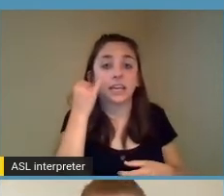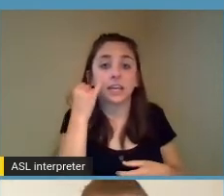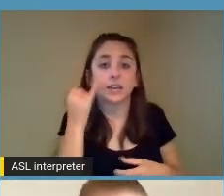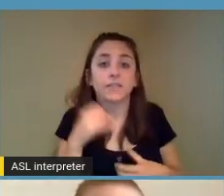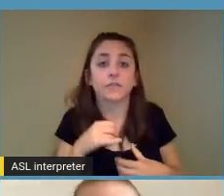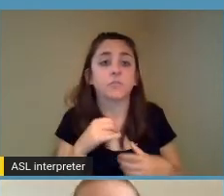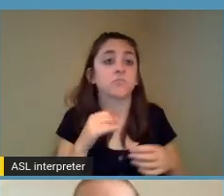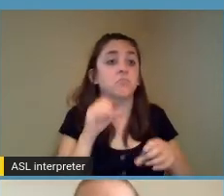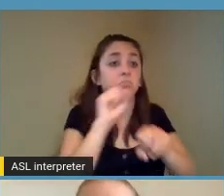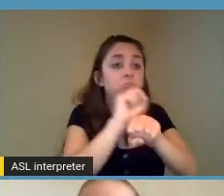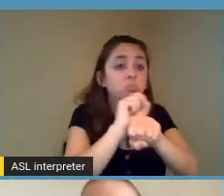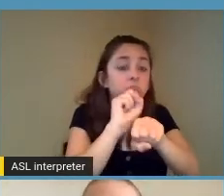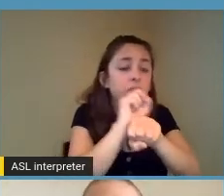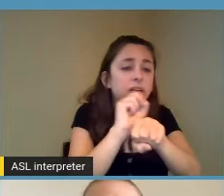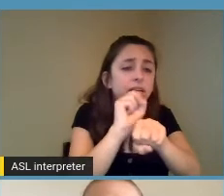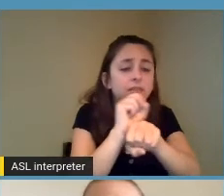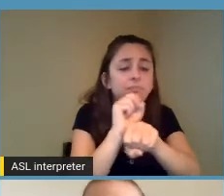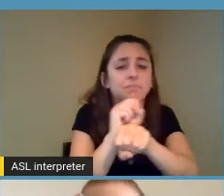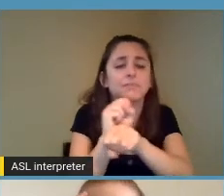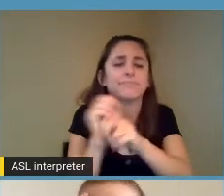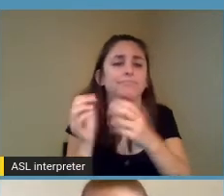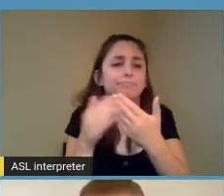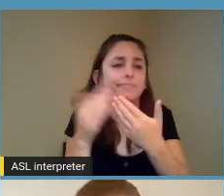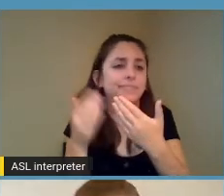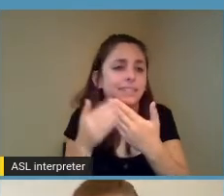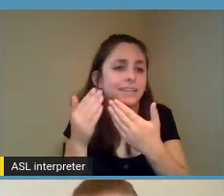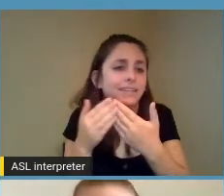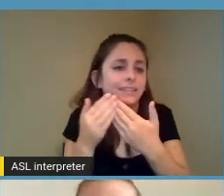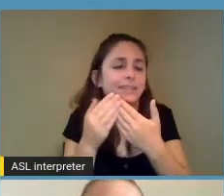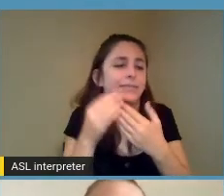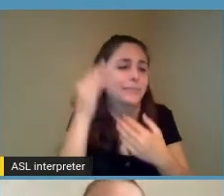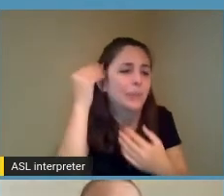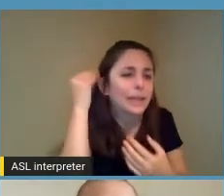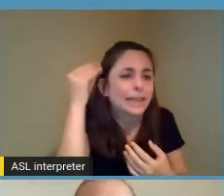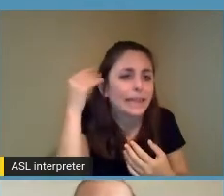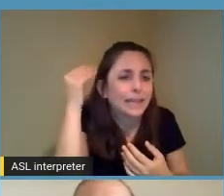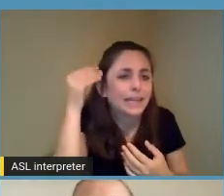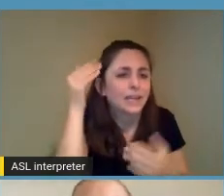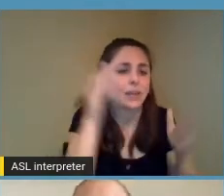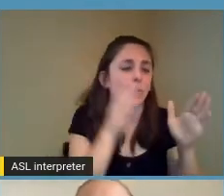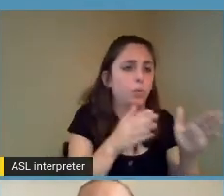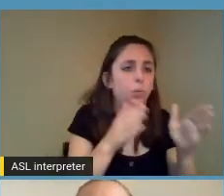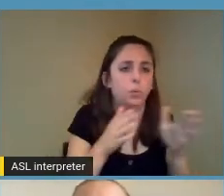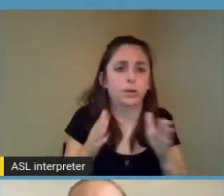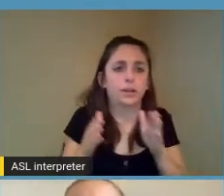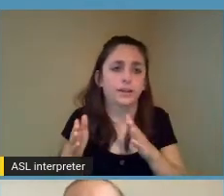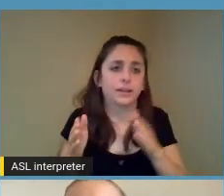at the text it is a really easy way to think about it and organize your project. Now, they